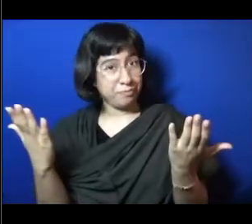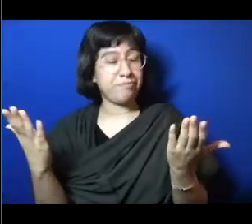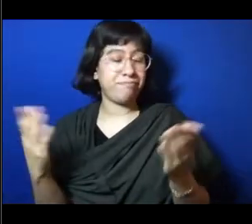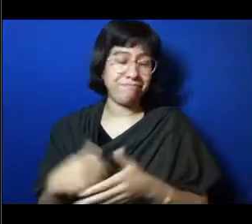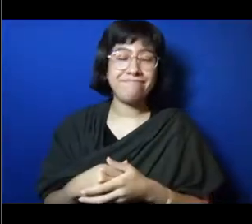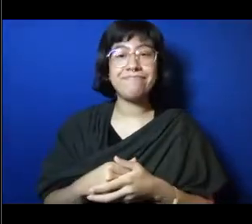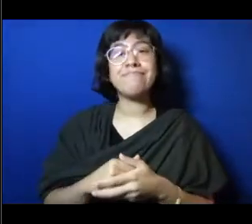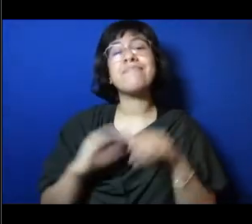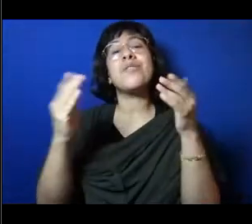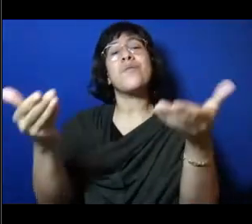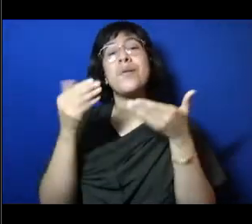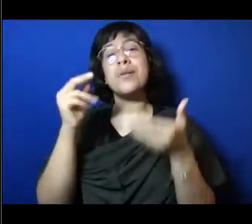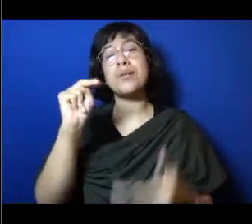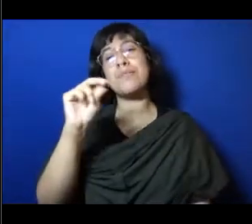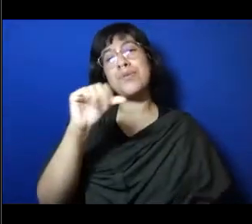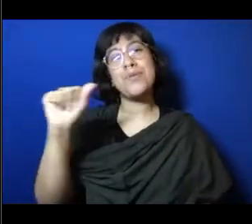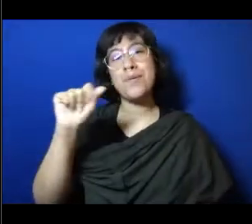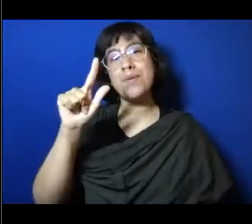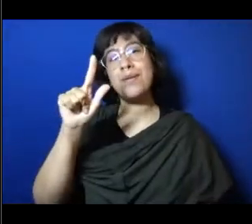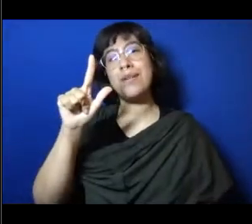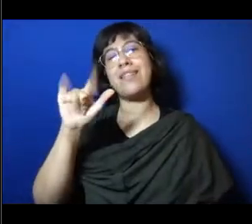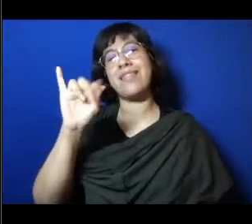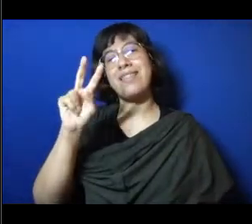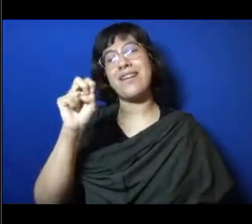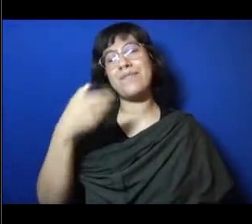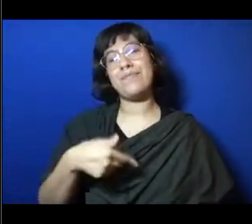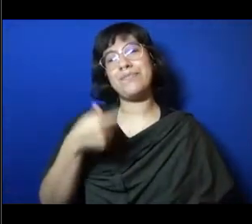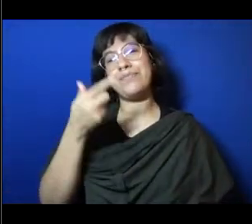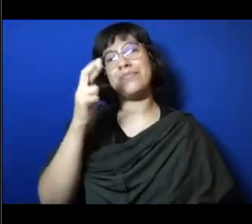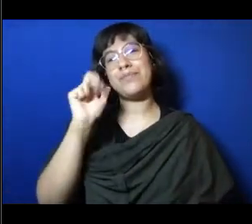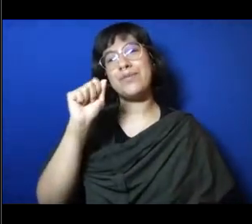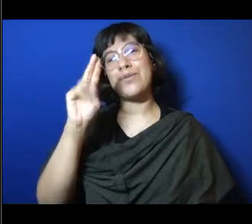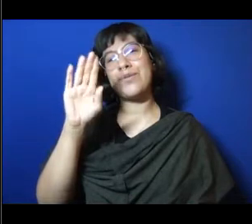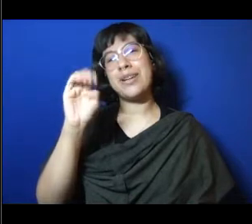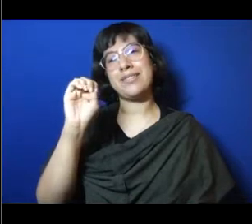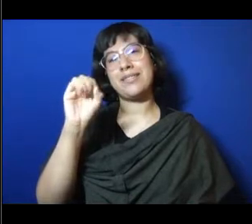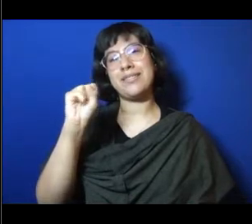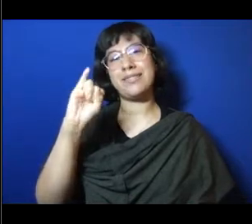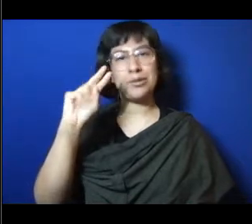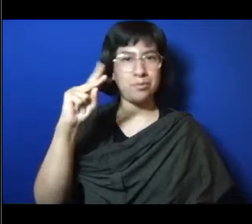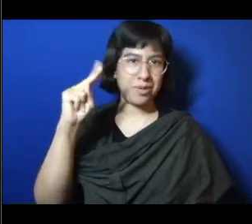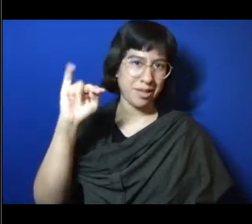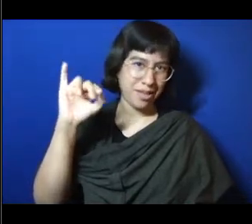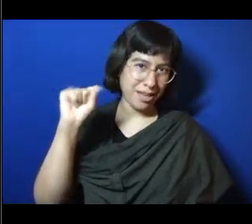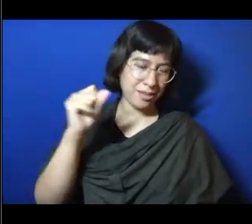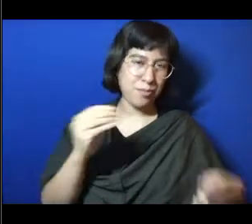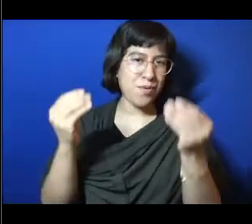Welcome to NOAA Live My name is Grace Simpkins and I'm going to be moderating today's webinar. This series is sponsored by